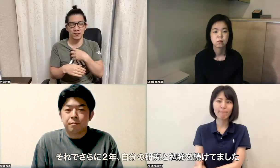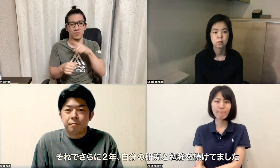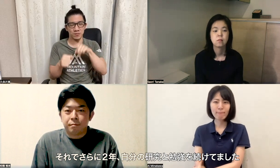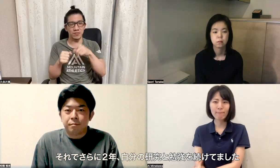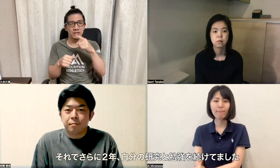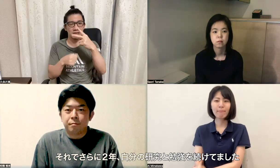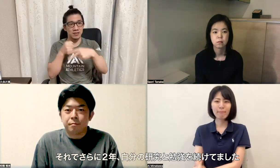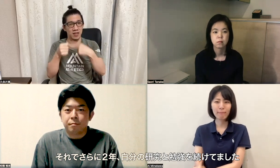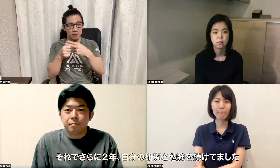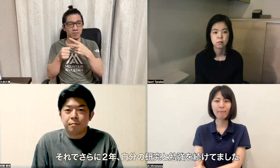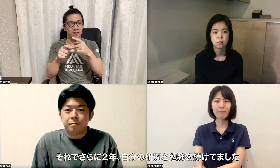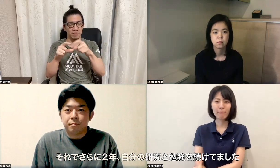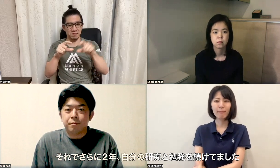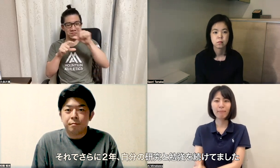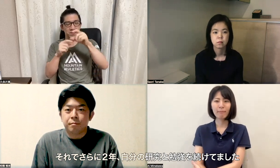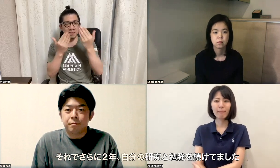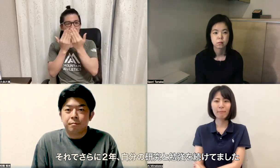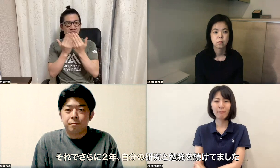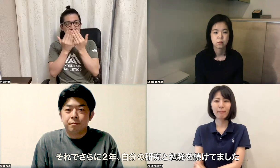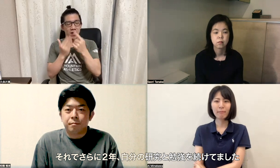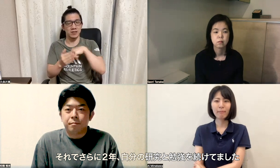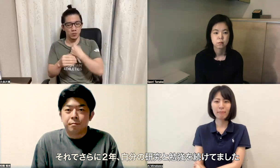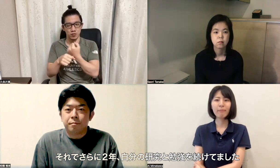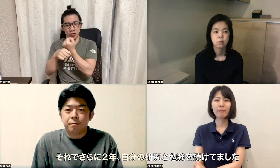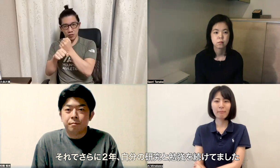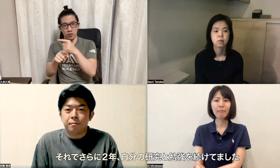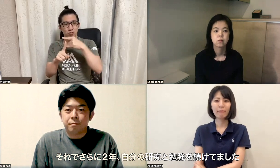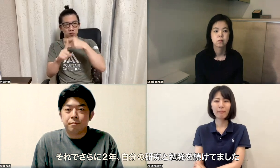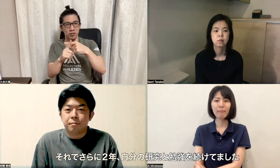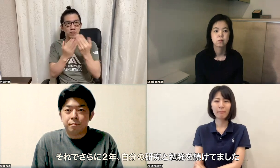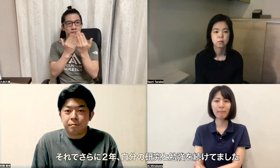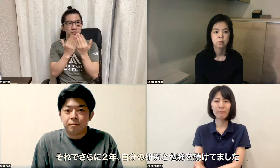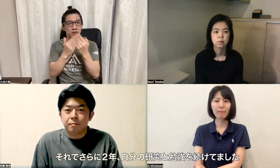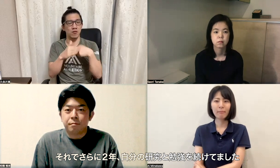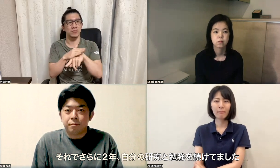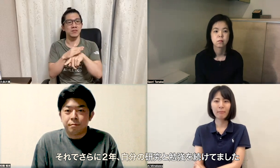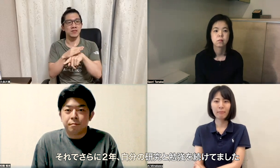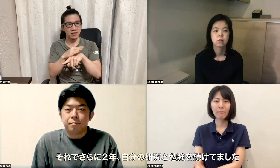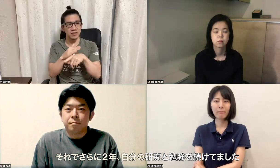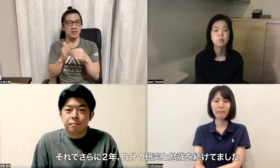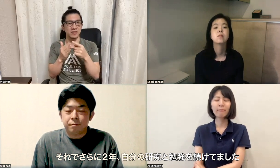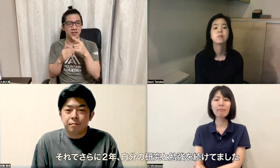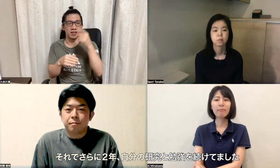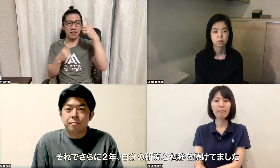I continued my research and studies for another two years.